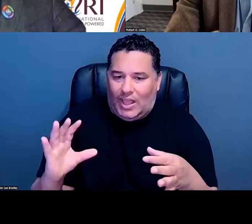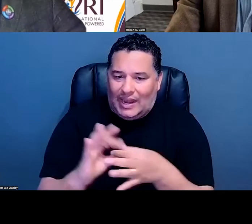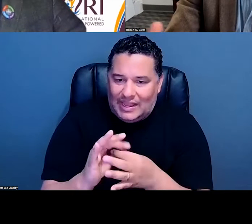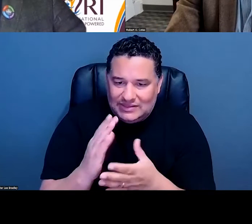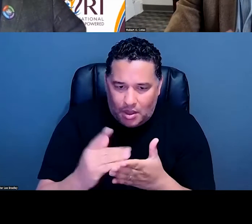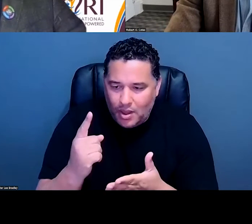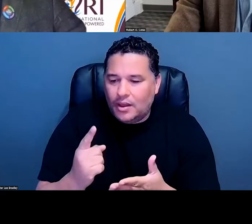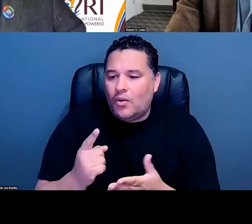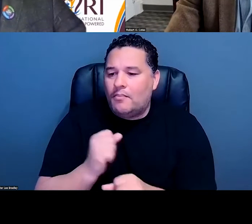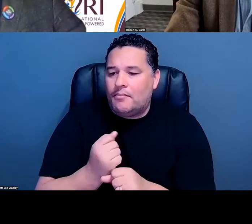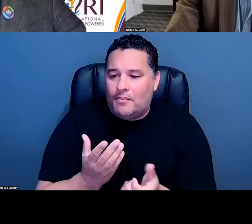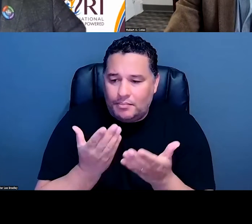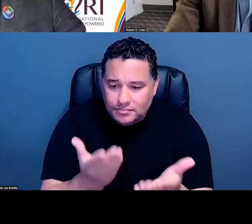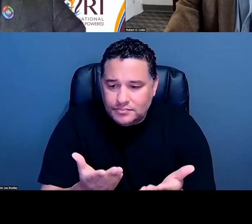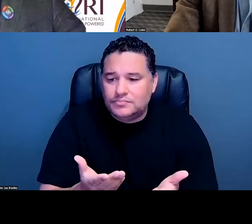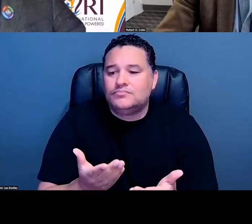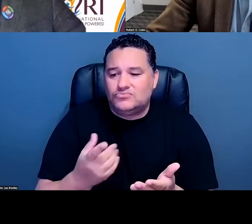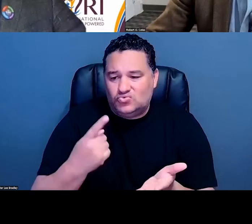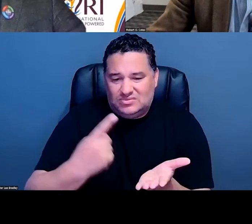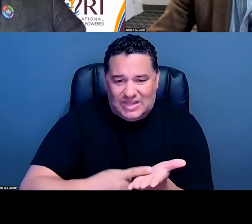INITIATED YOU HAVE TO DO THE WHOLE THING. ALL YOU HAVE TO DO IS PERHAPS